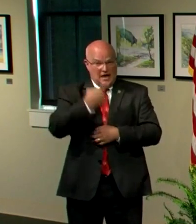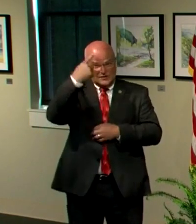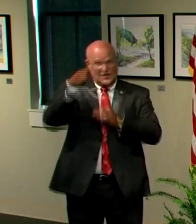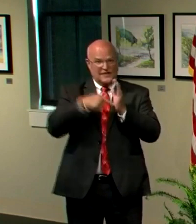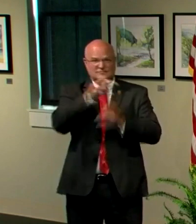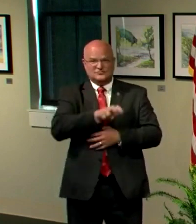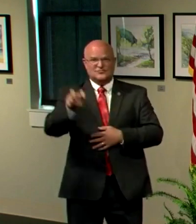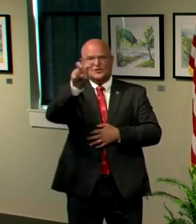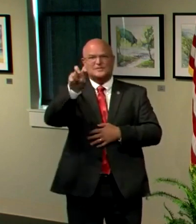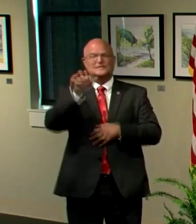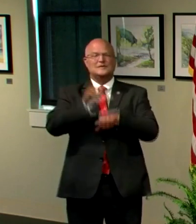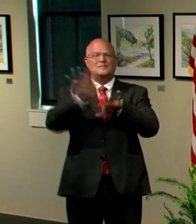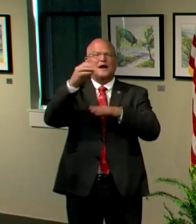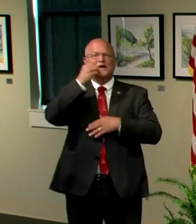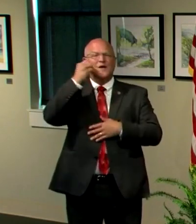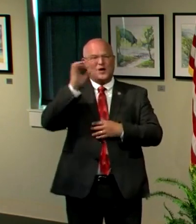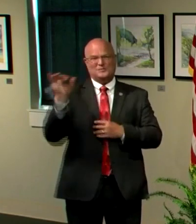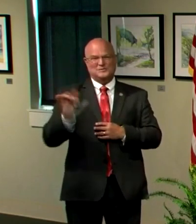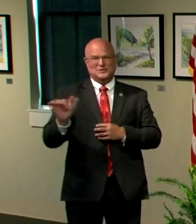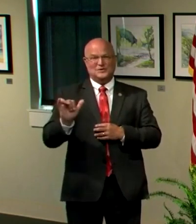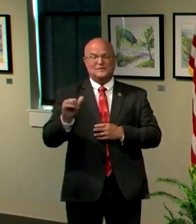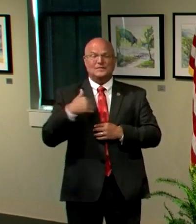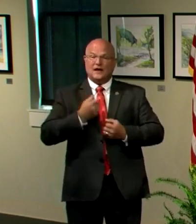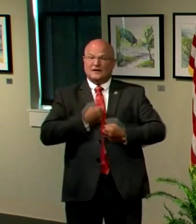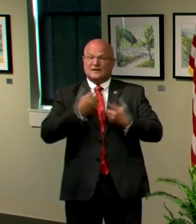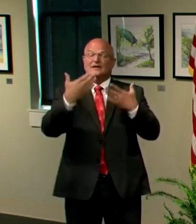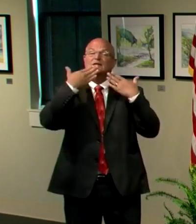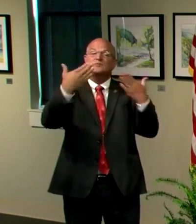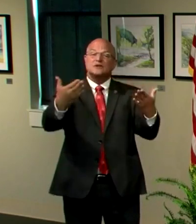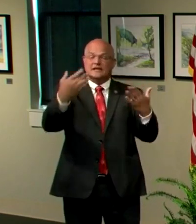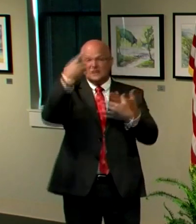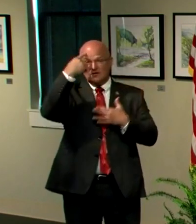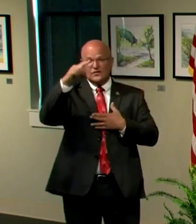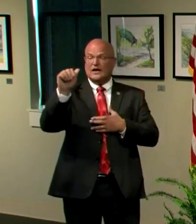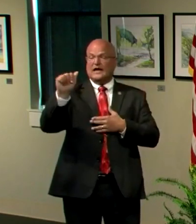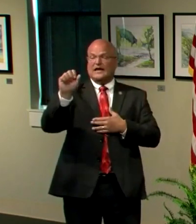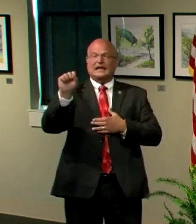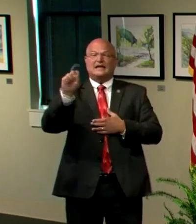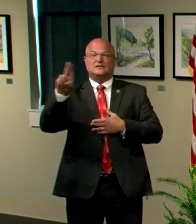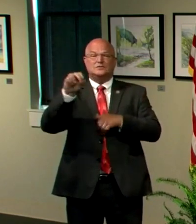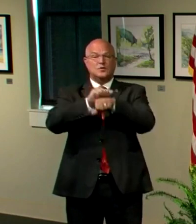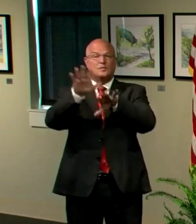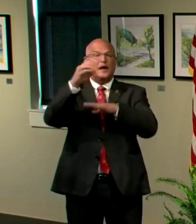SECRETARY OF HEALTH AS WELL AS DOCTOR JOSC ROMERO WHO IS JOINING US FOR THIS TRIP AS